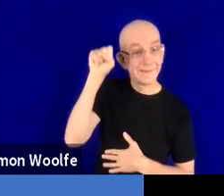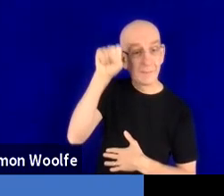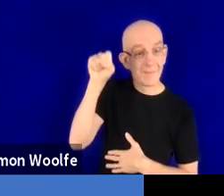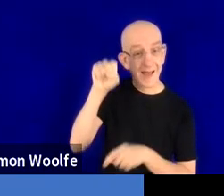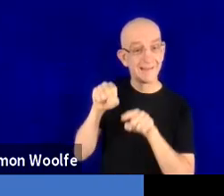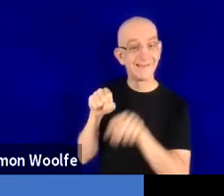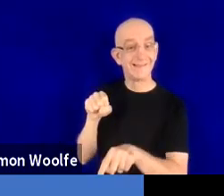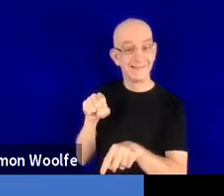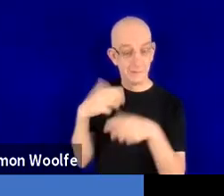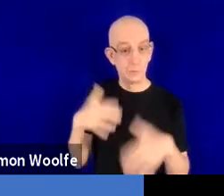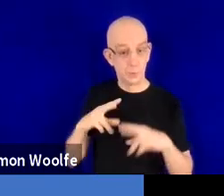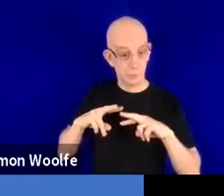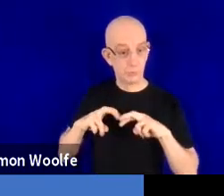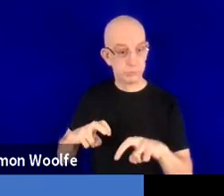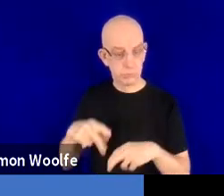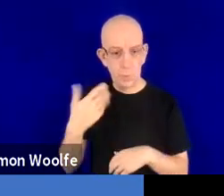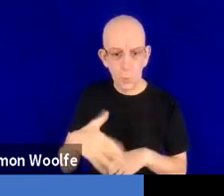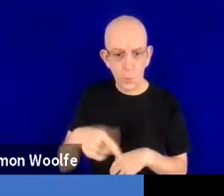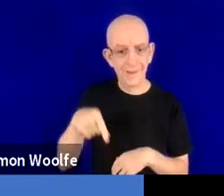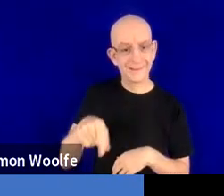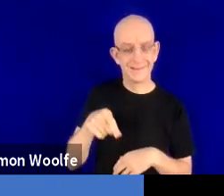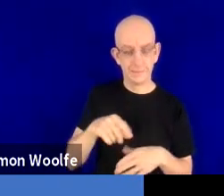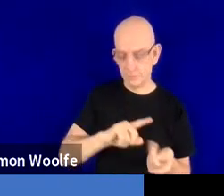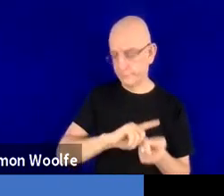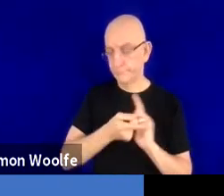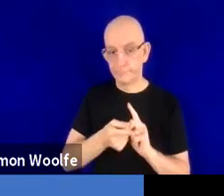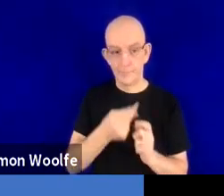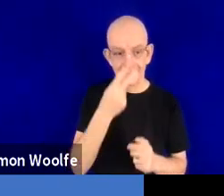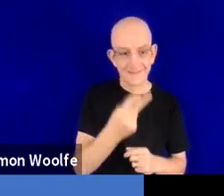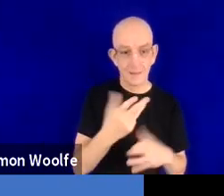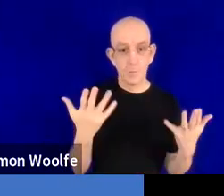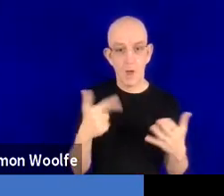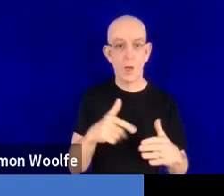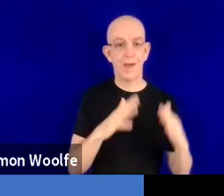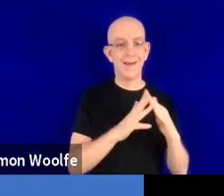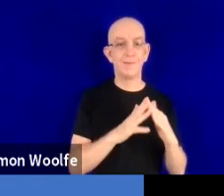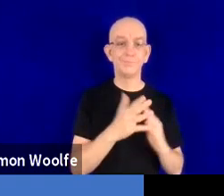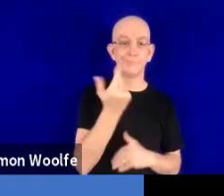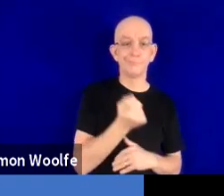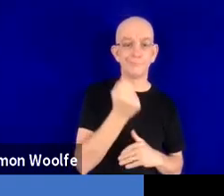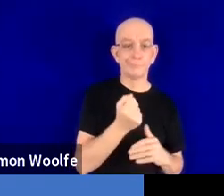from wages and self employment, there was a more significant fall in households with a person with disability